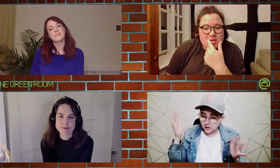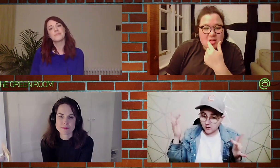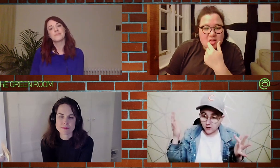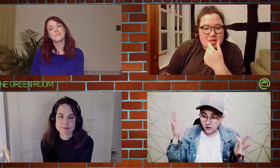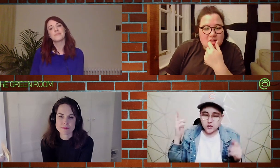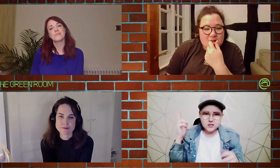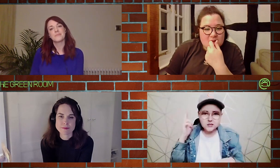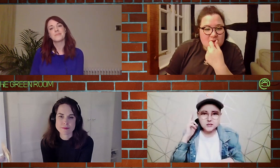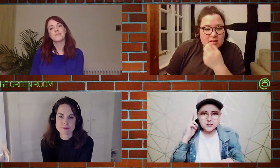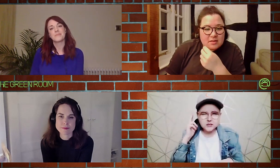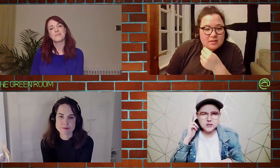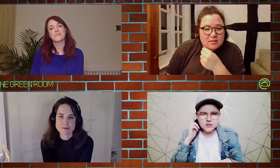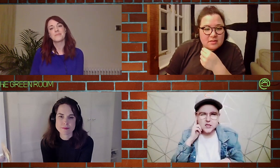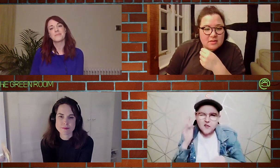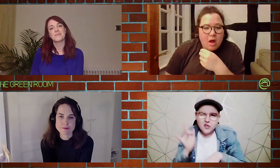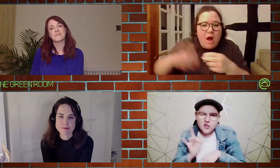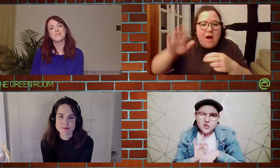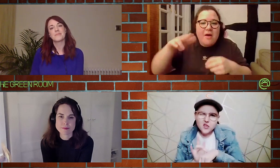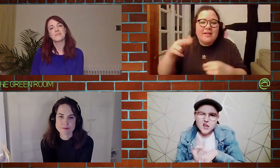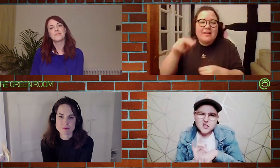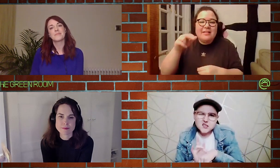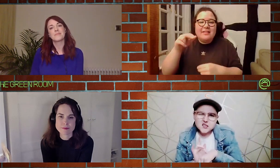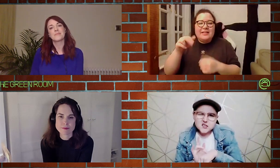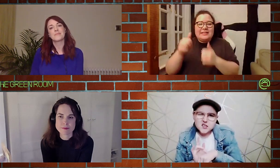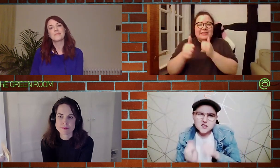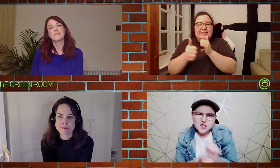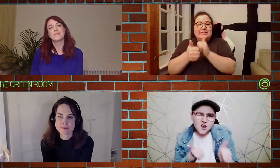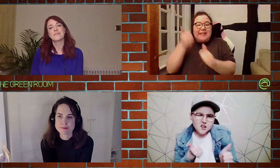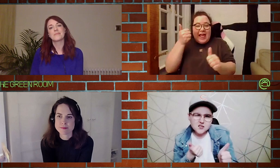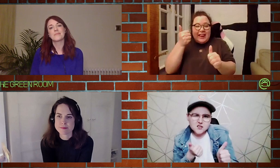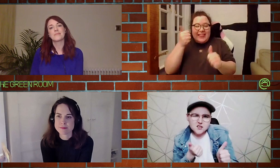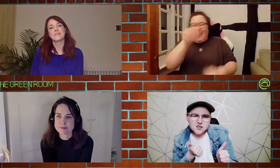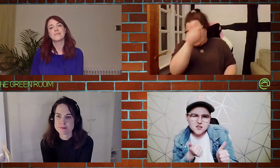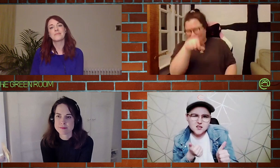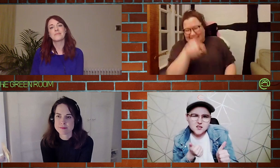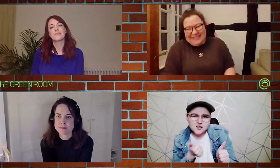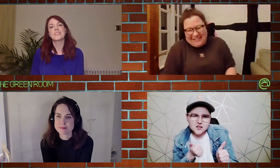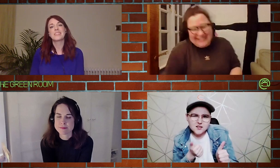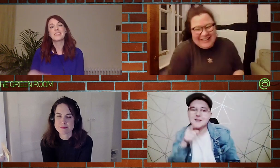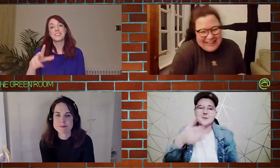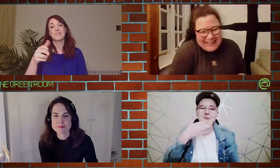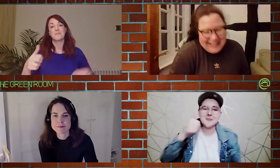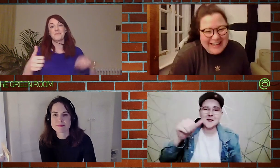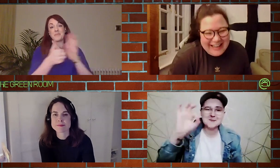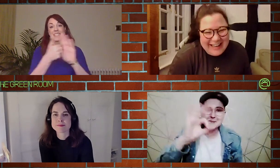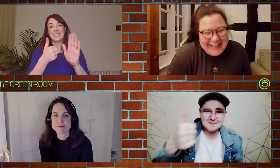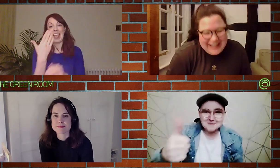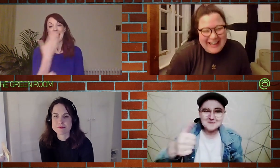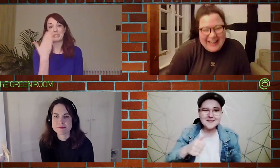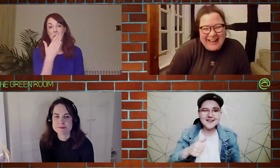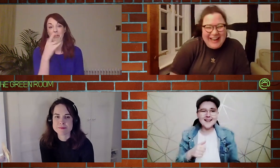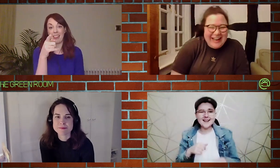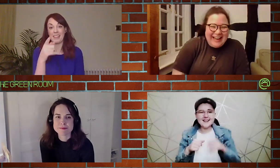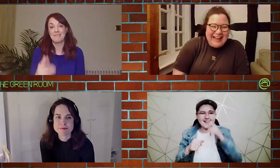course at the Scottish Conservatoire, was it Deaf Theatre and Skills or something, Deaf Theatre Signing Skills, maybe?